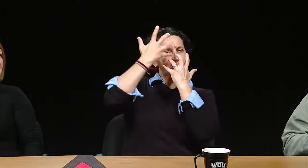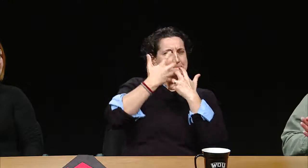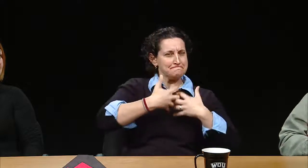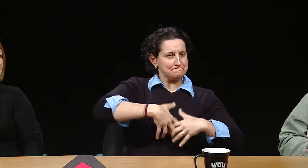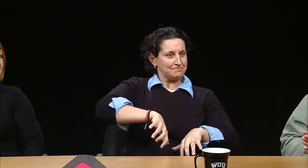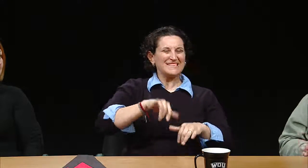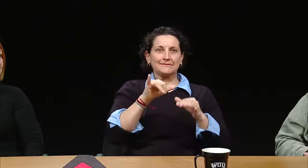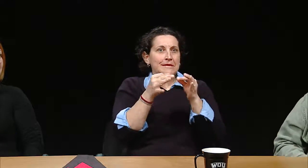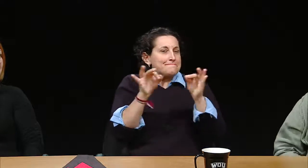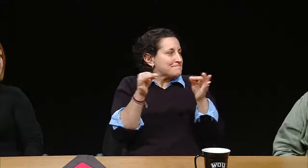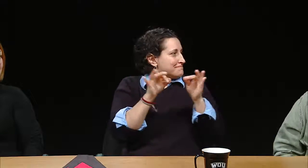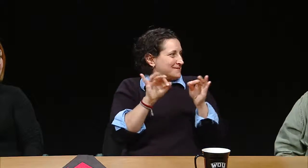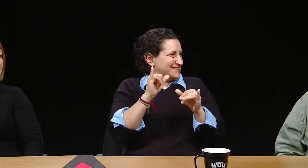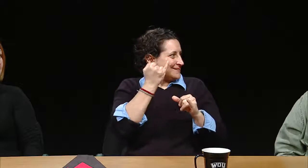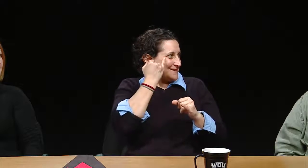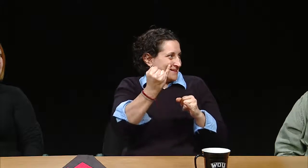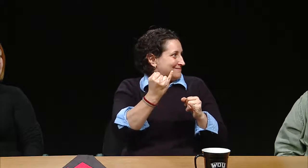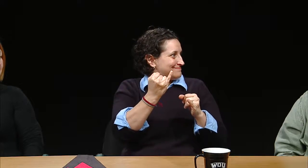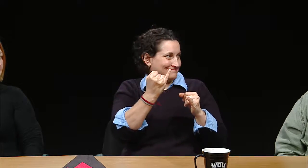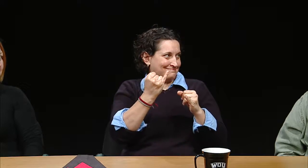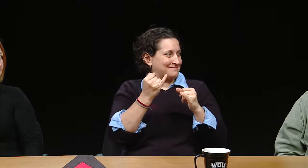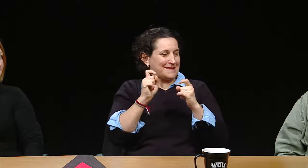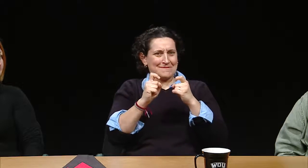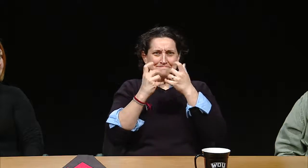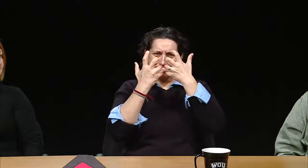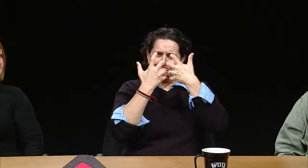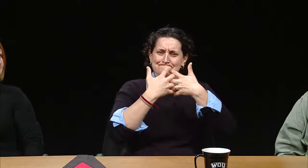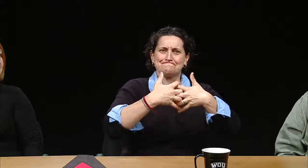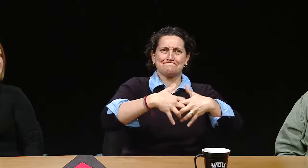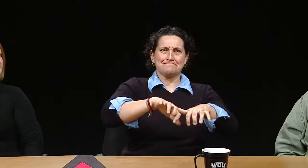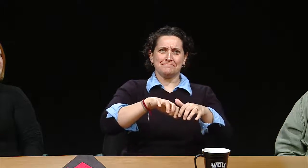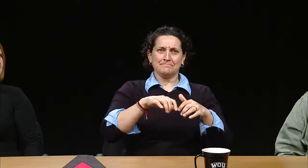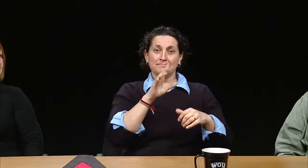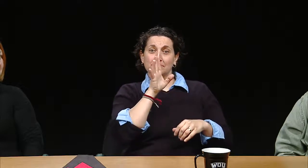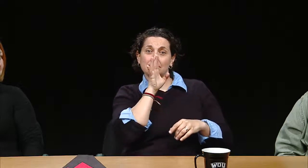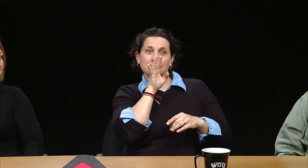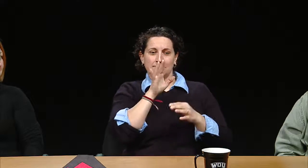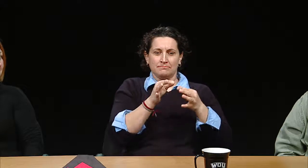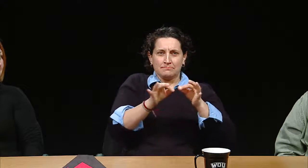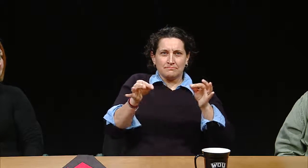somewhere on the spectrum of quality and skill, but it's never perfect,